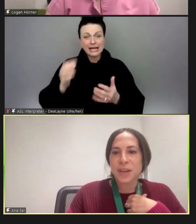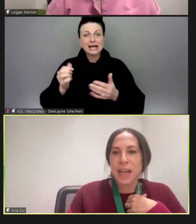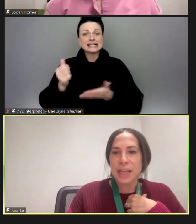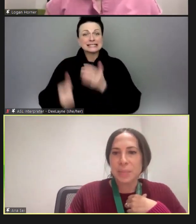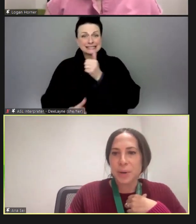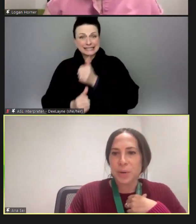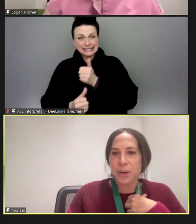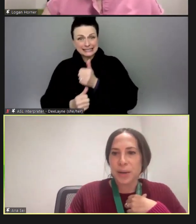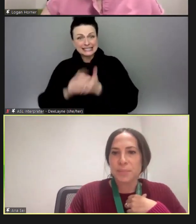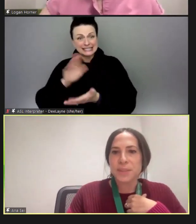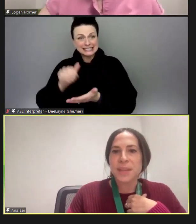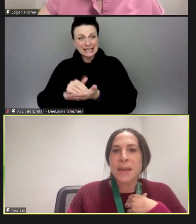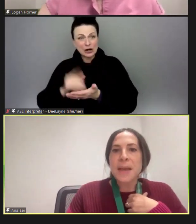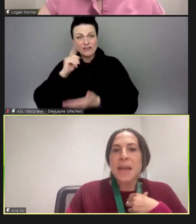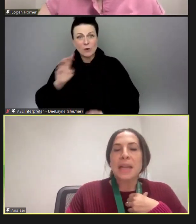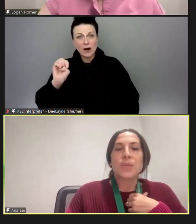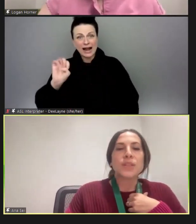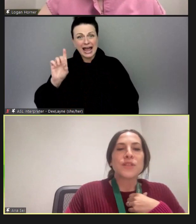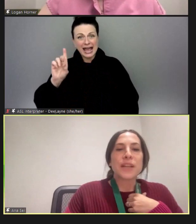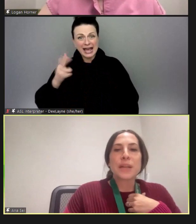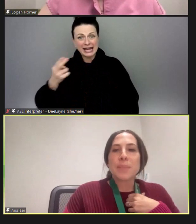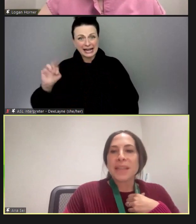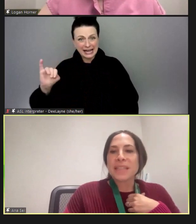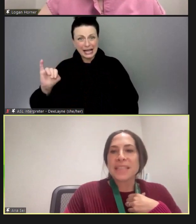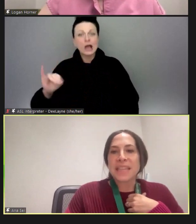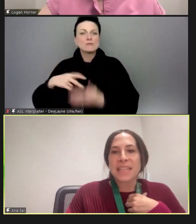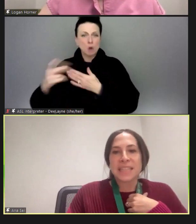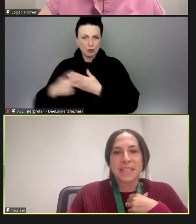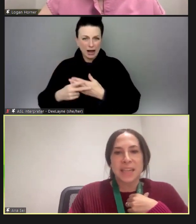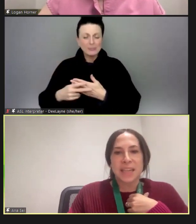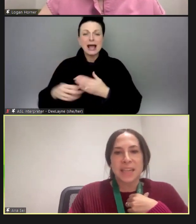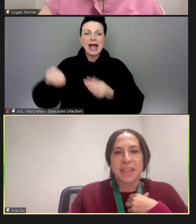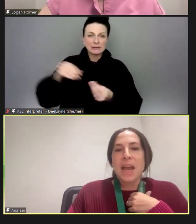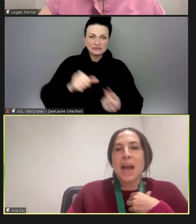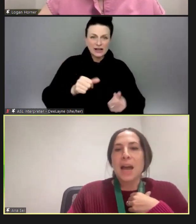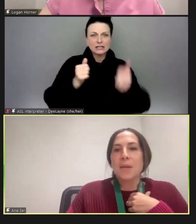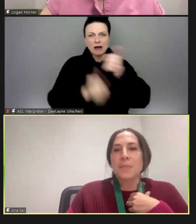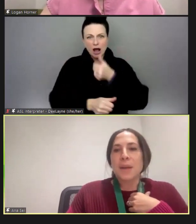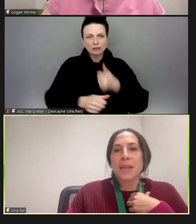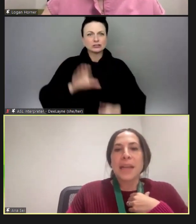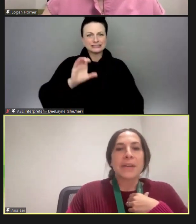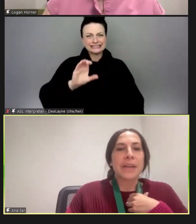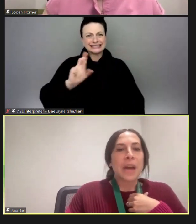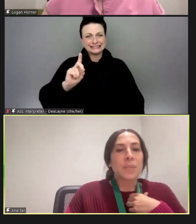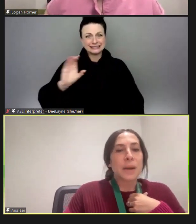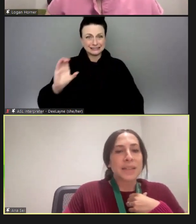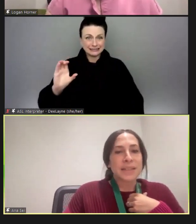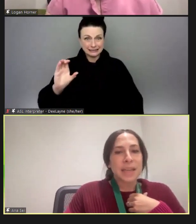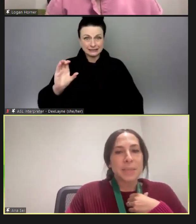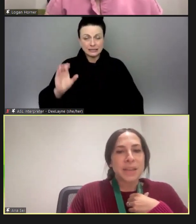Eddie programs and it was funded by the